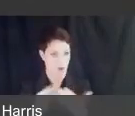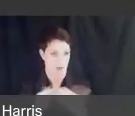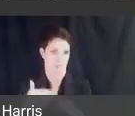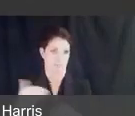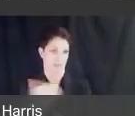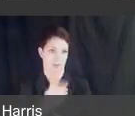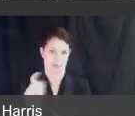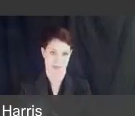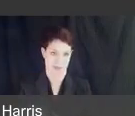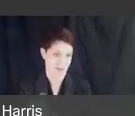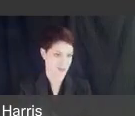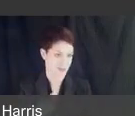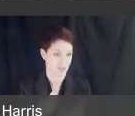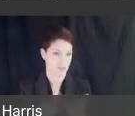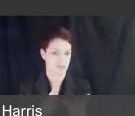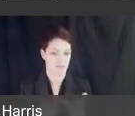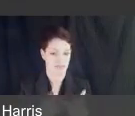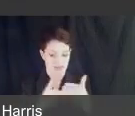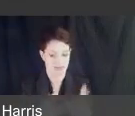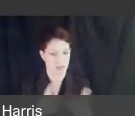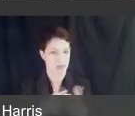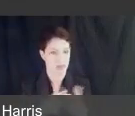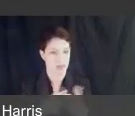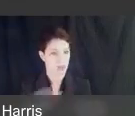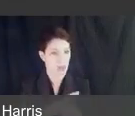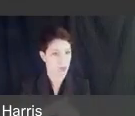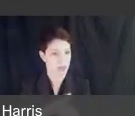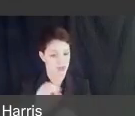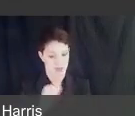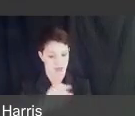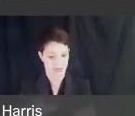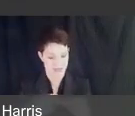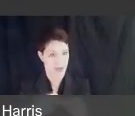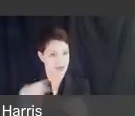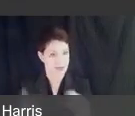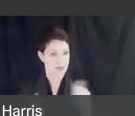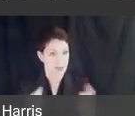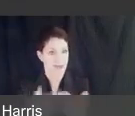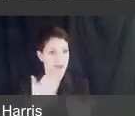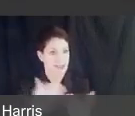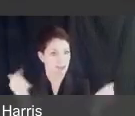they lead to the location of sites that makes it easier for all people to get to them.